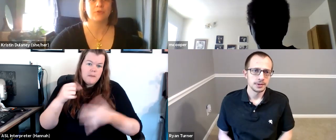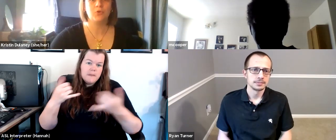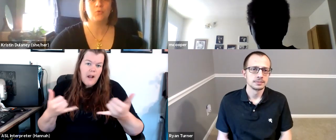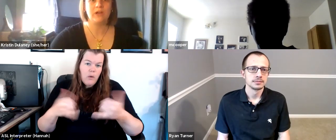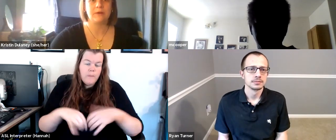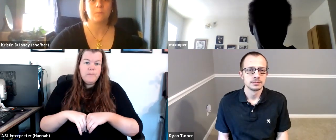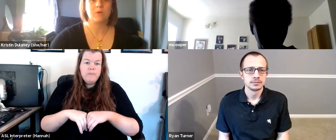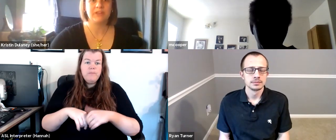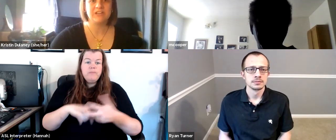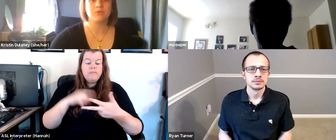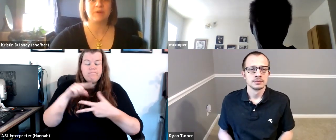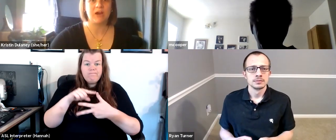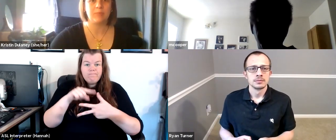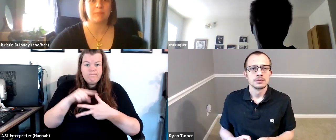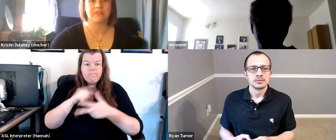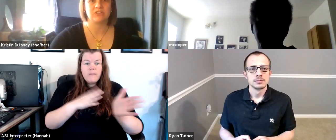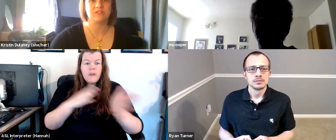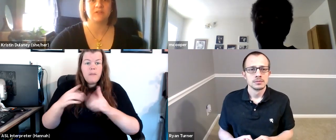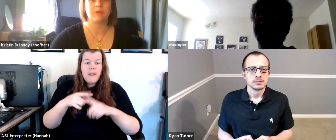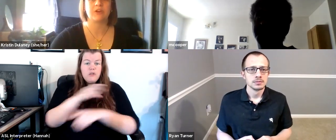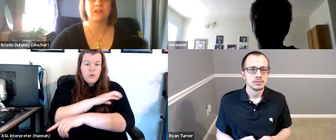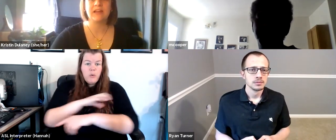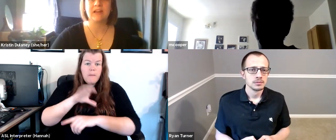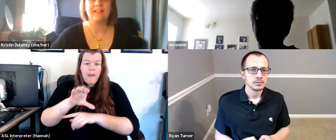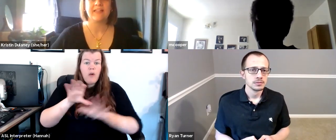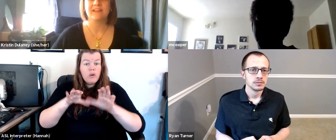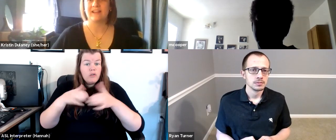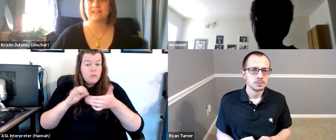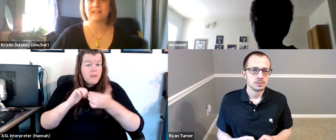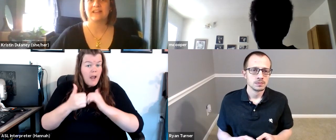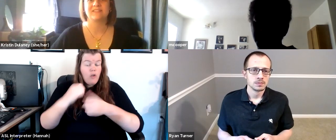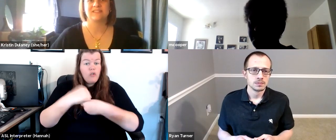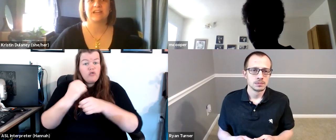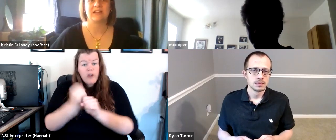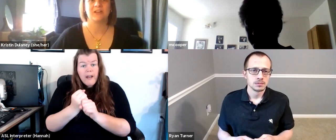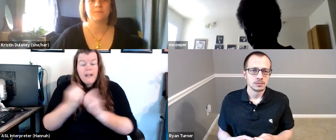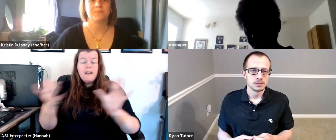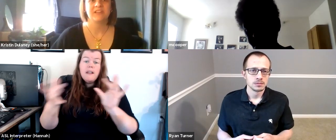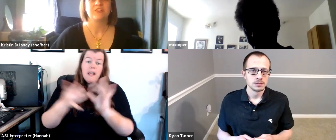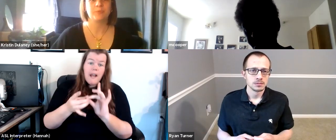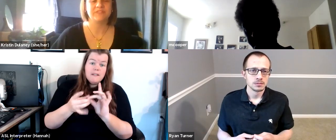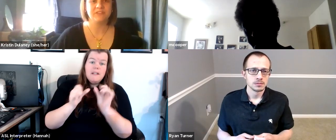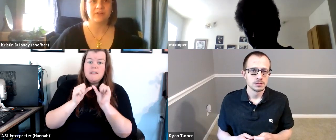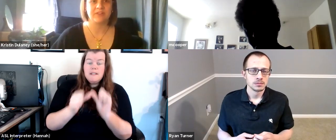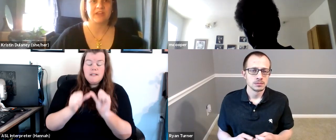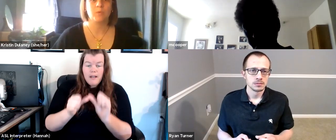For goal one, we plan to empower populations by creating connecting and sustaining. Specifically